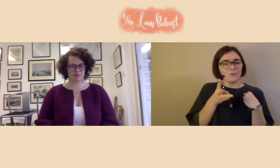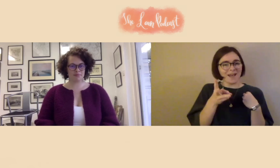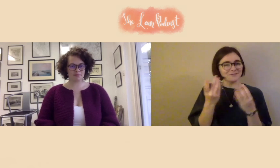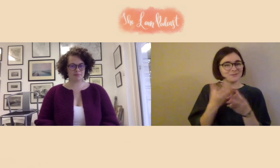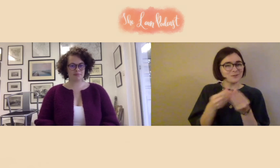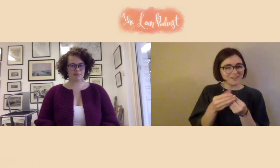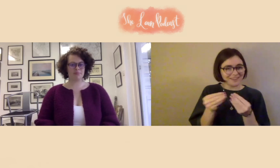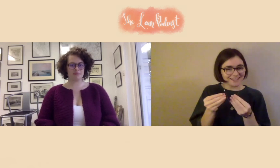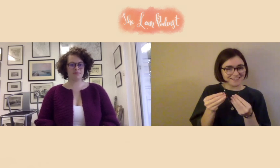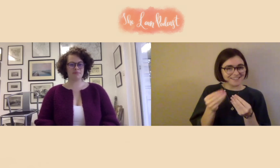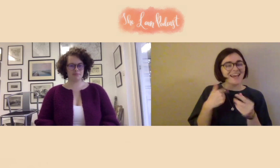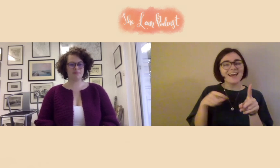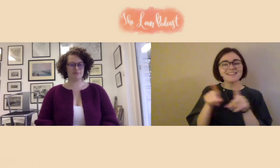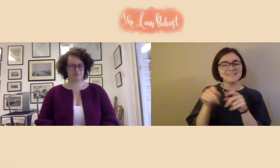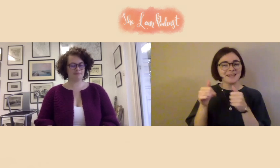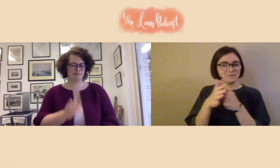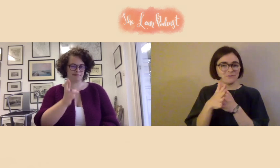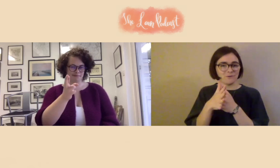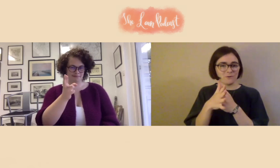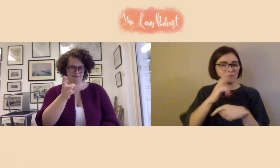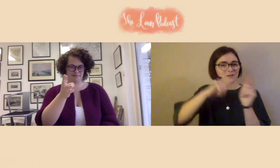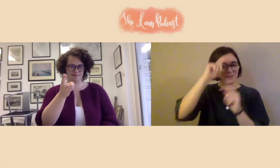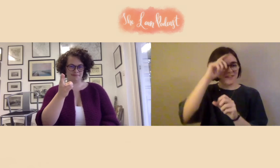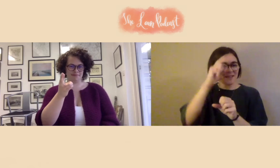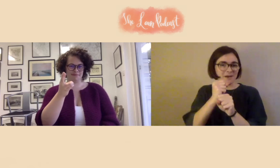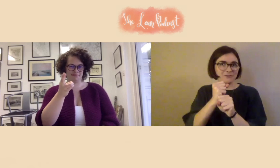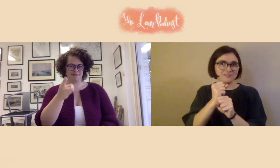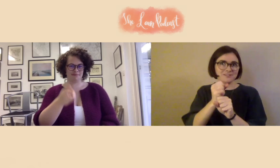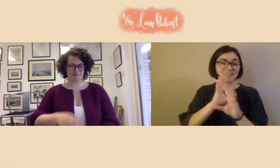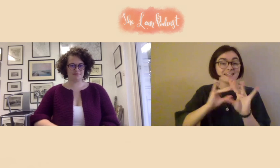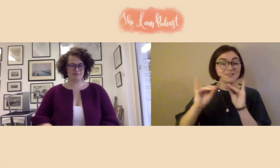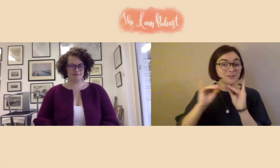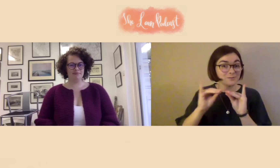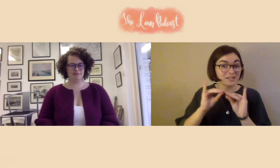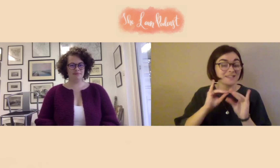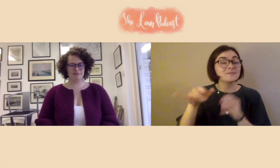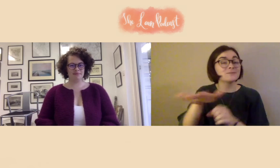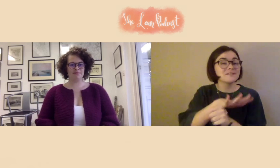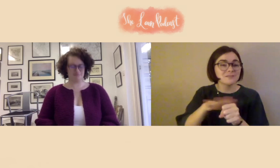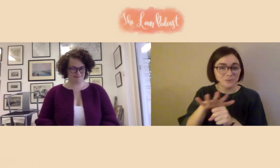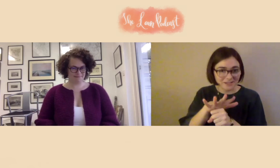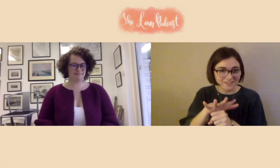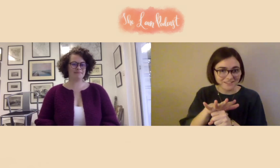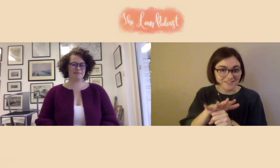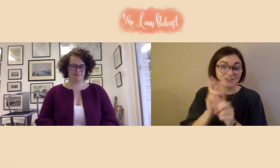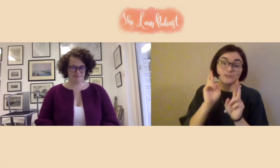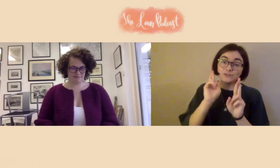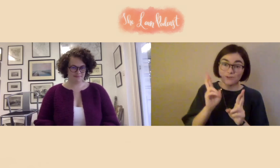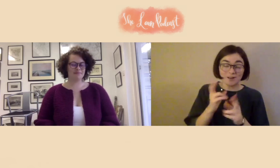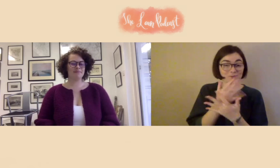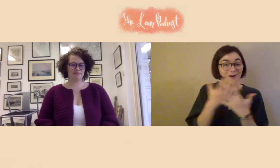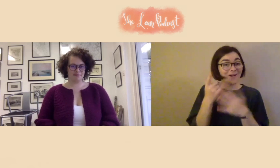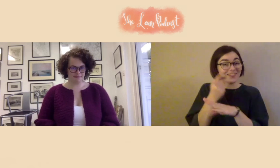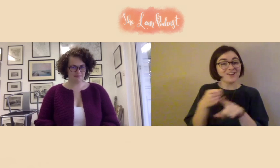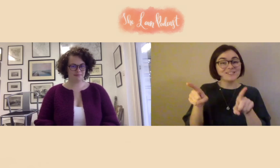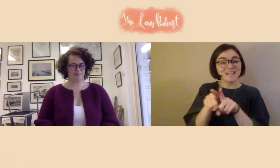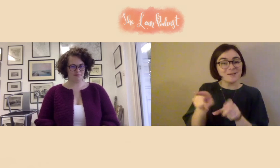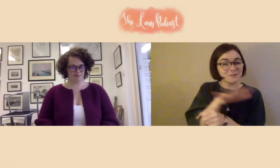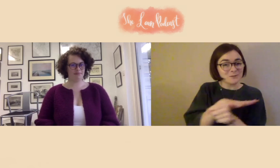we all have our own way of dealing with it, getting through. And then I suppose if you think about an interpreting situation, you know,